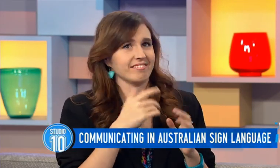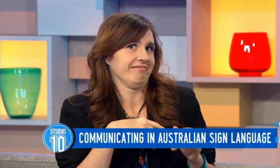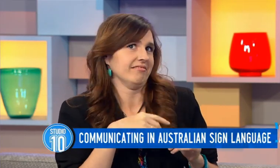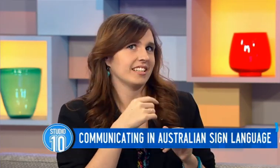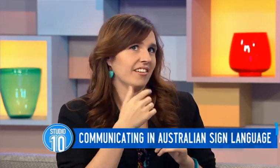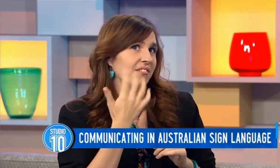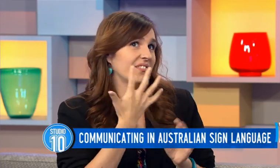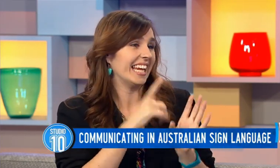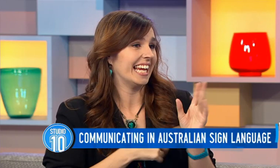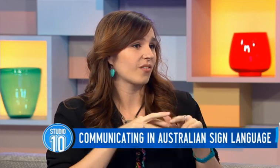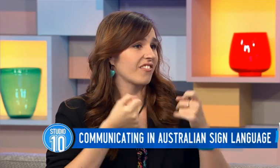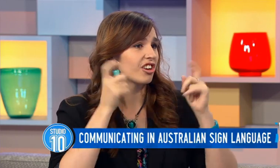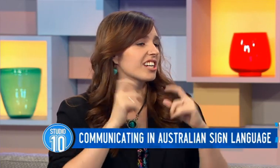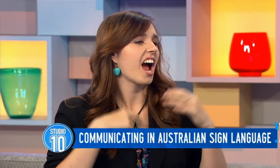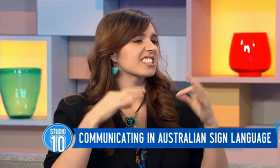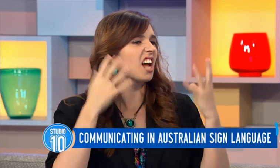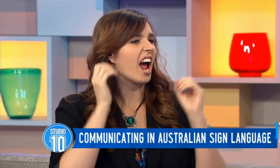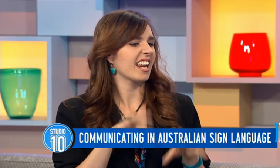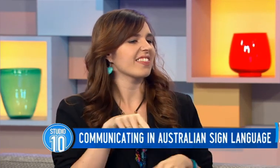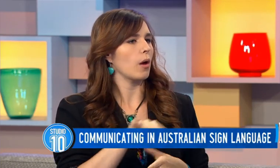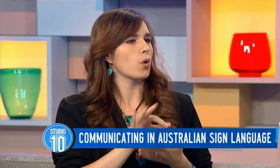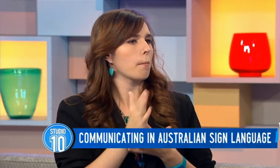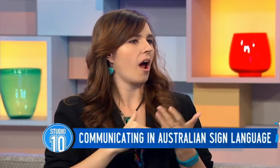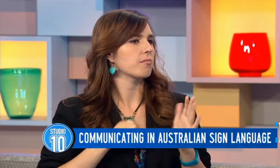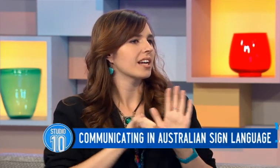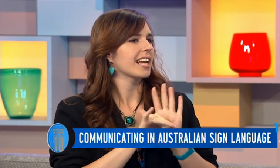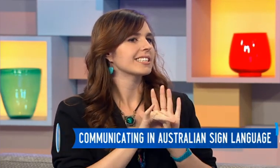and after about 15 years of having hearing aids I decided not to you